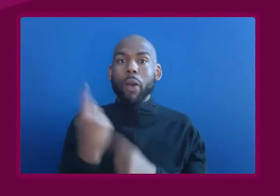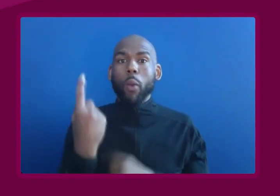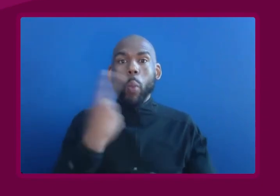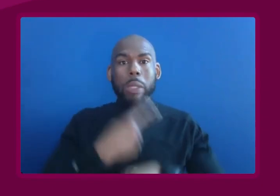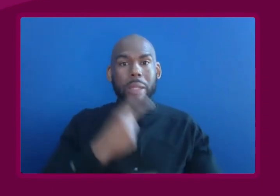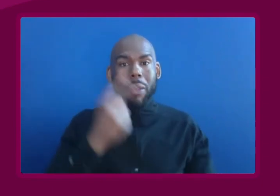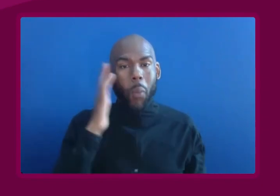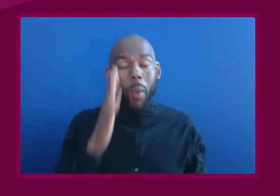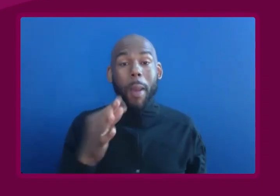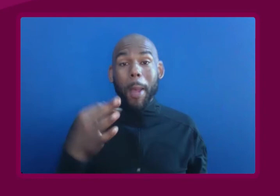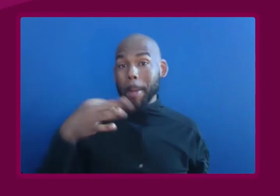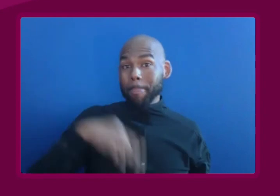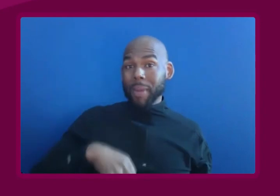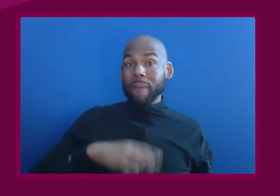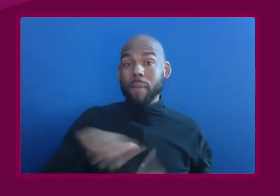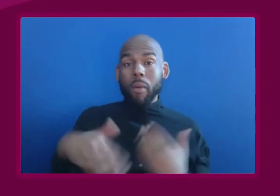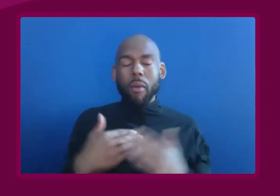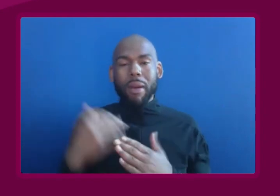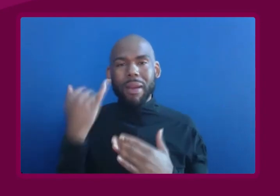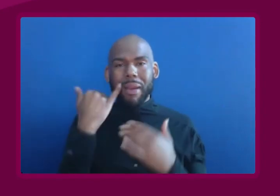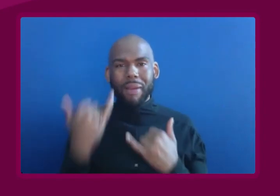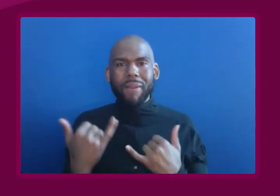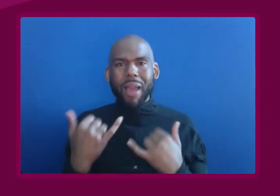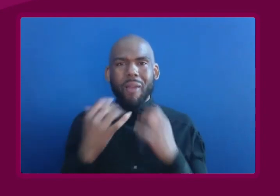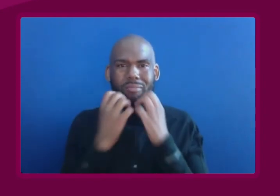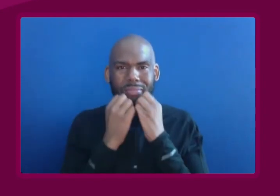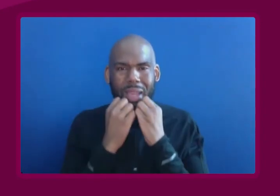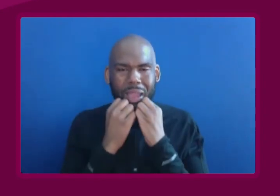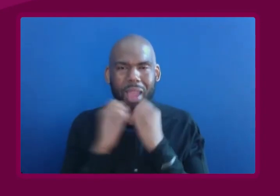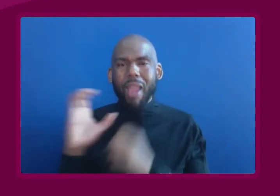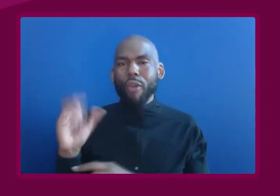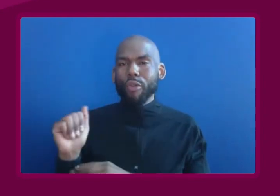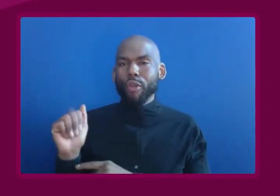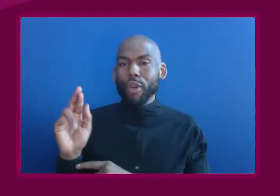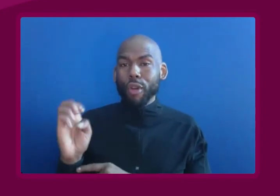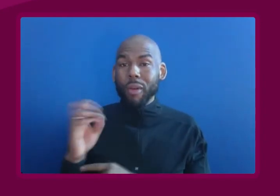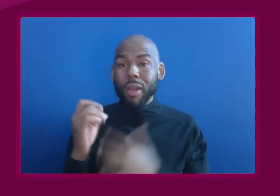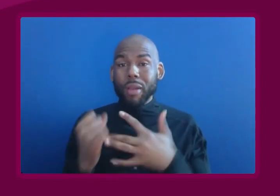It will benefit all of us if we all care about disability inclusion and we prioritize disability